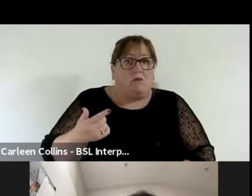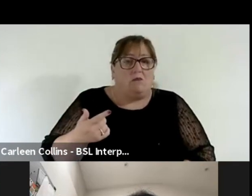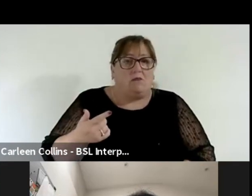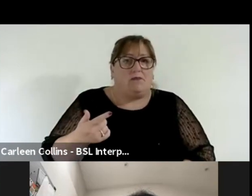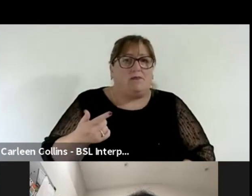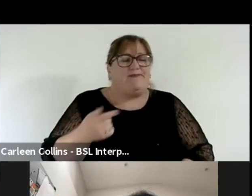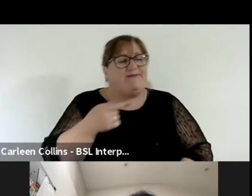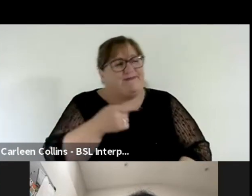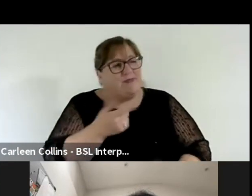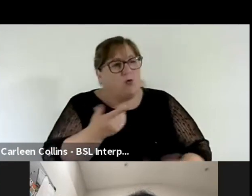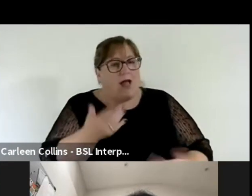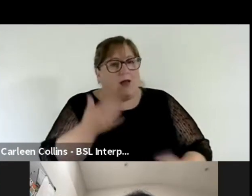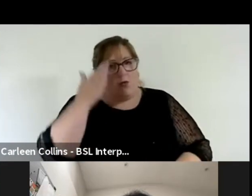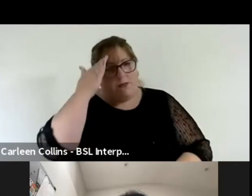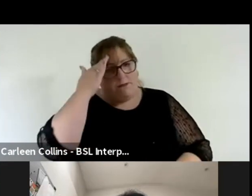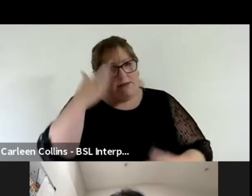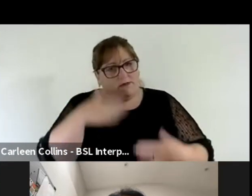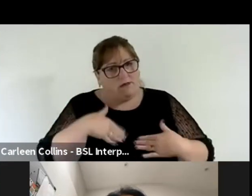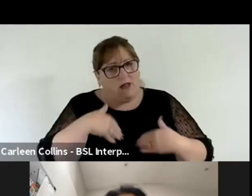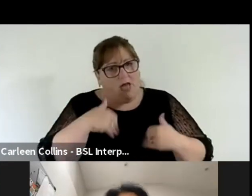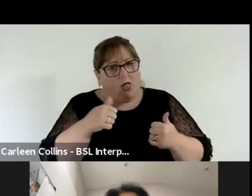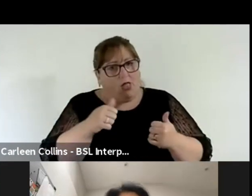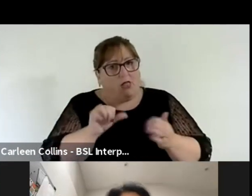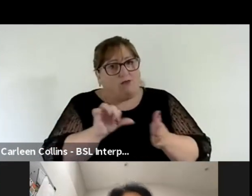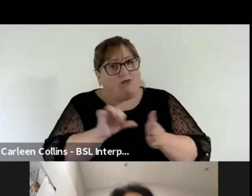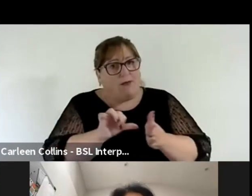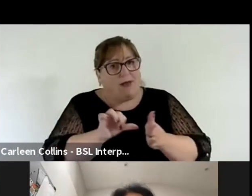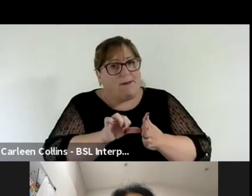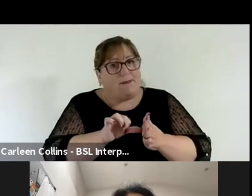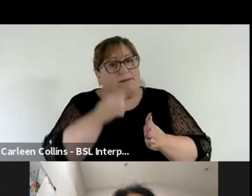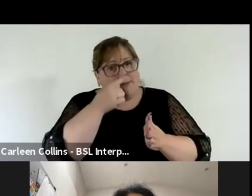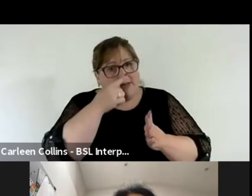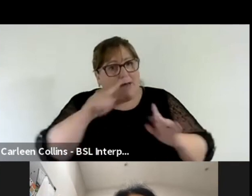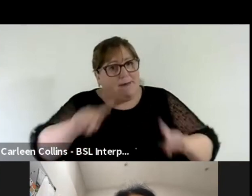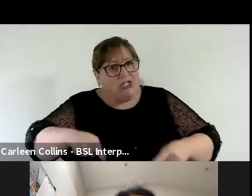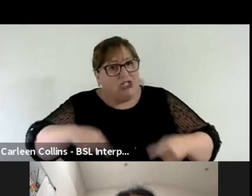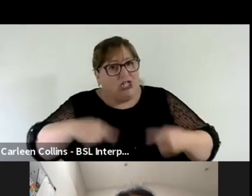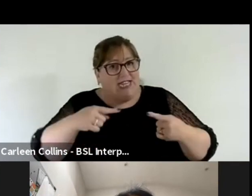If they have specific disability needs, how can we address those needs. With mental health problems it can be challenging sometimes and we